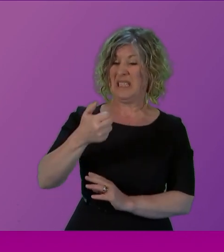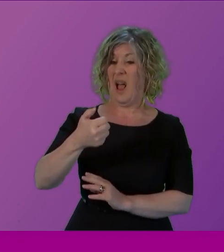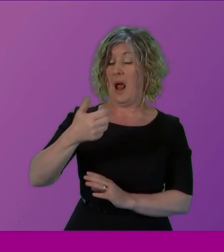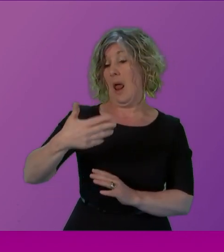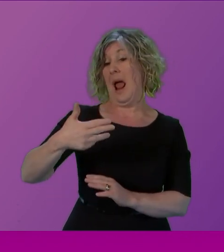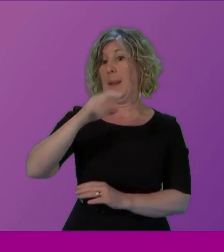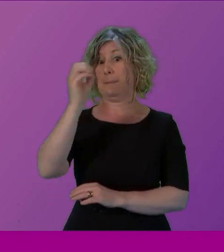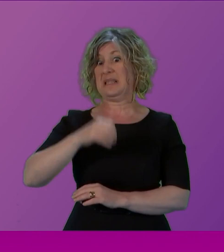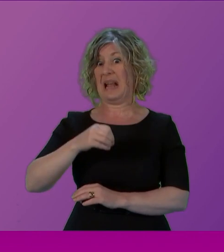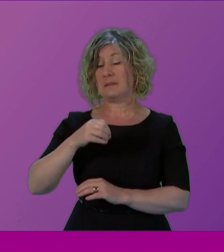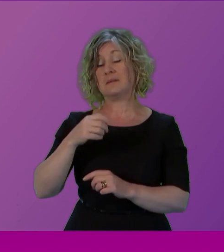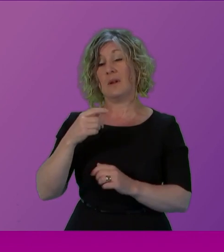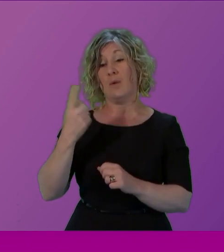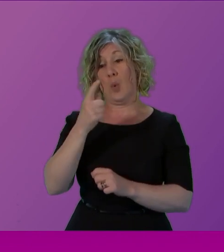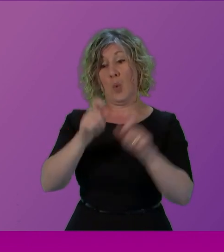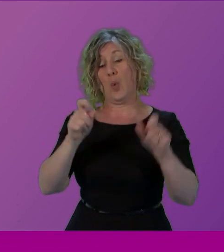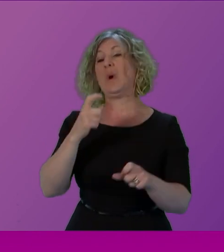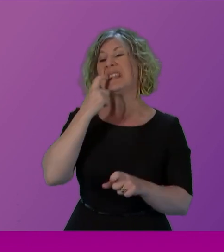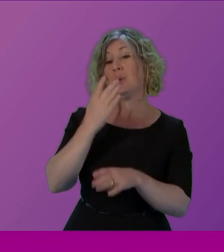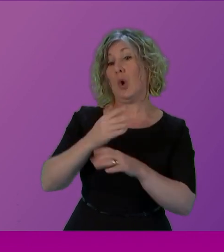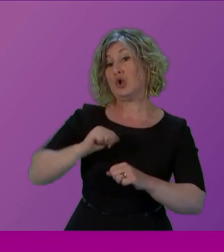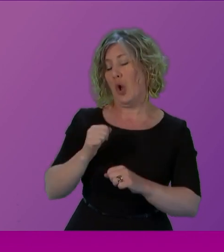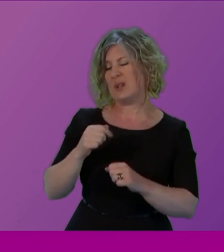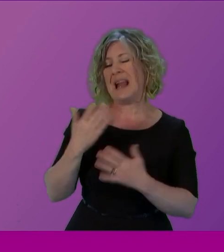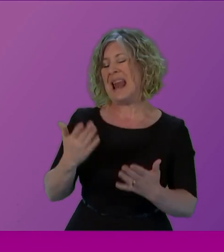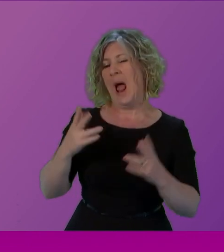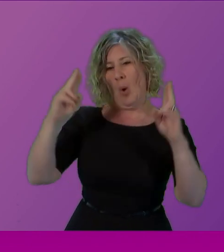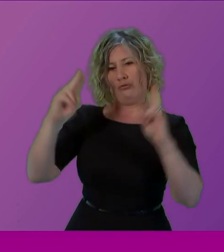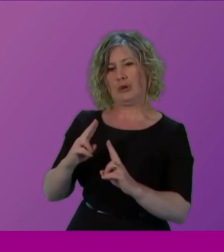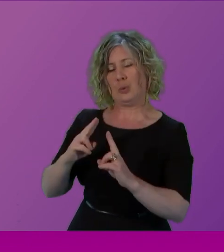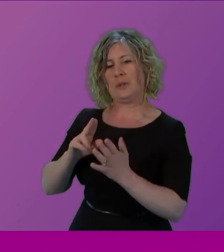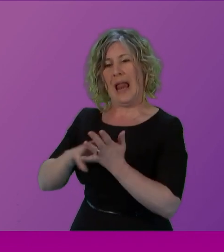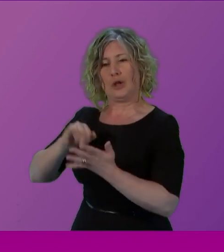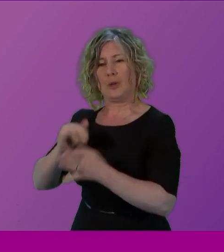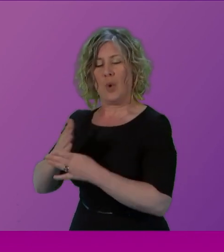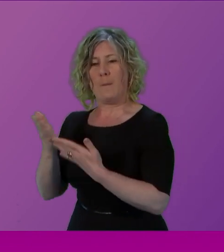that they do since lockdown and that 83 per cent of dentists plan to reduce their NHS